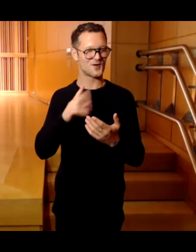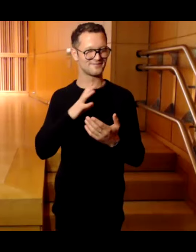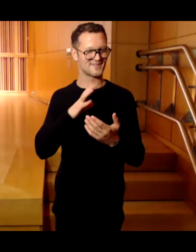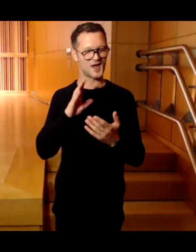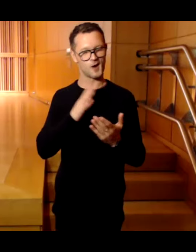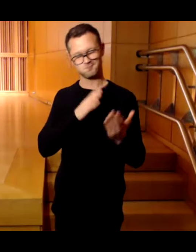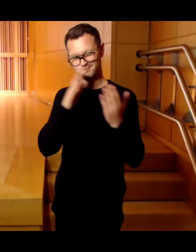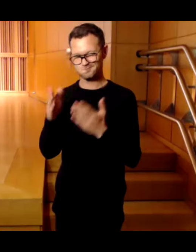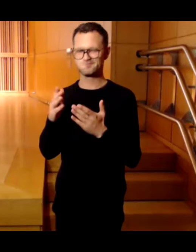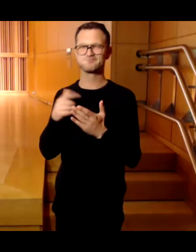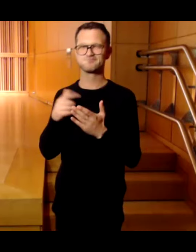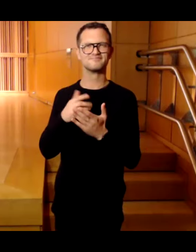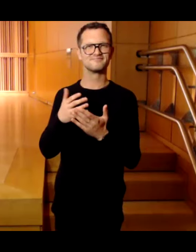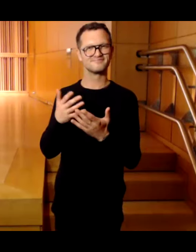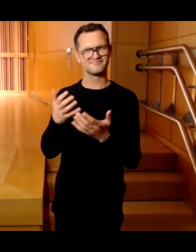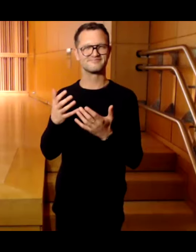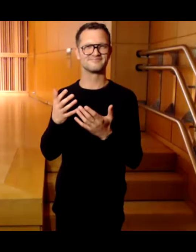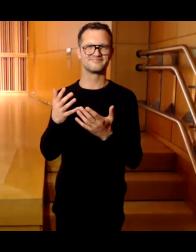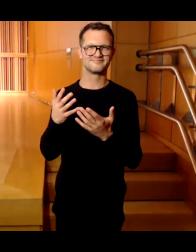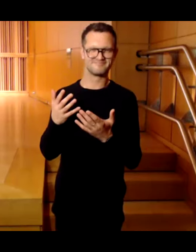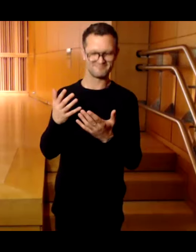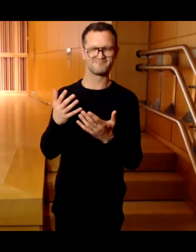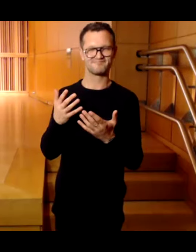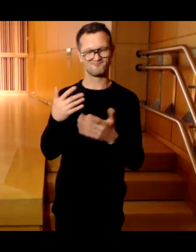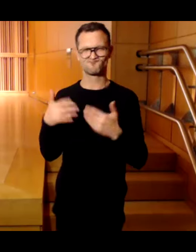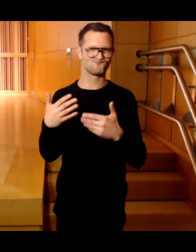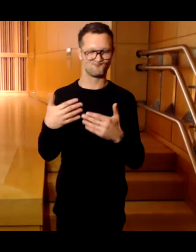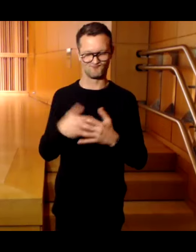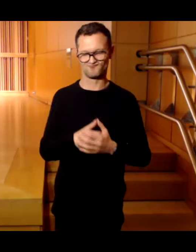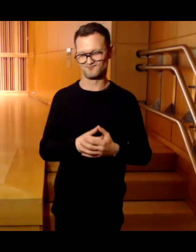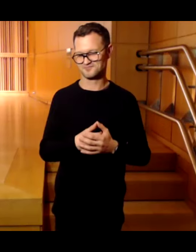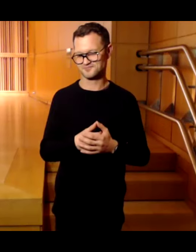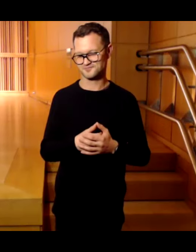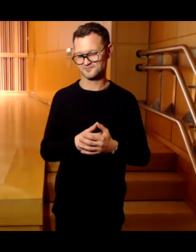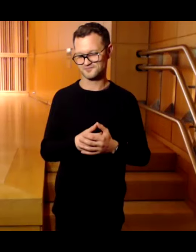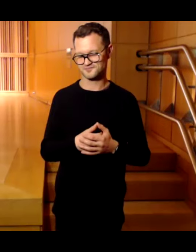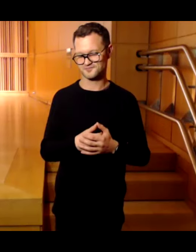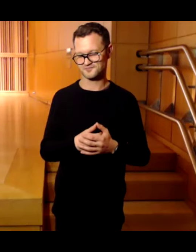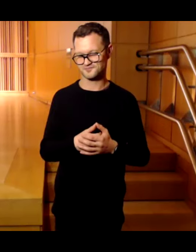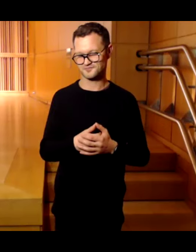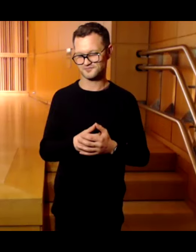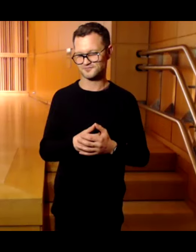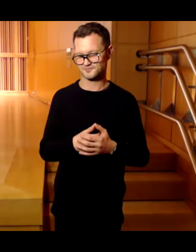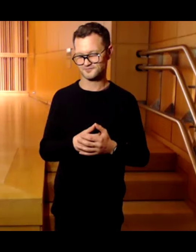Hungry for the repast. We desperately need to think through.